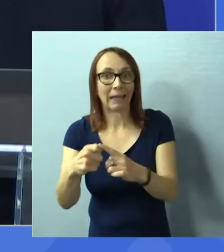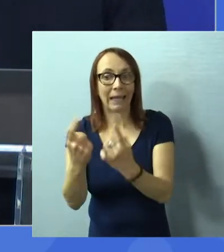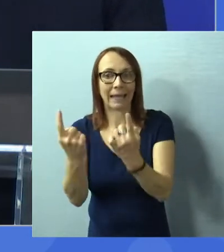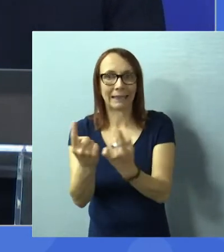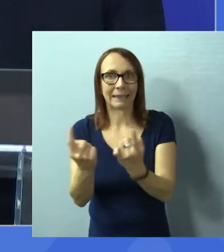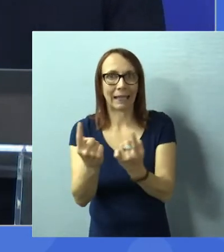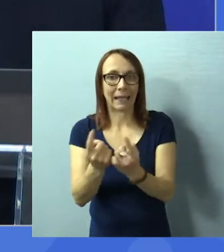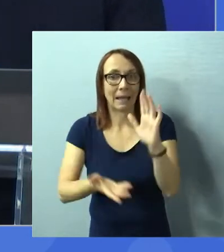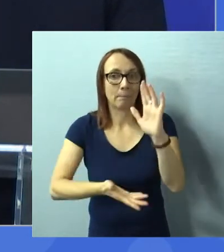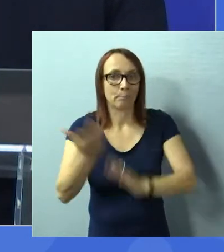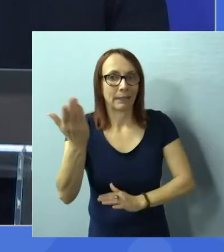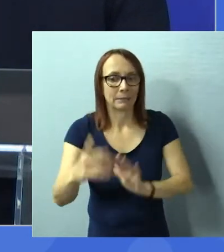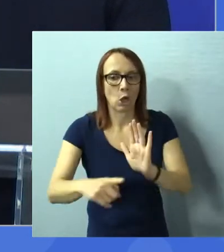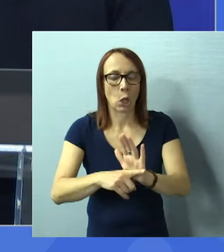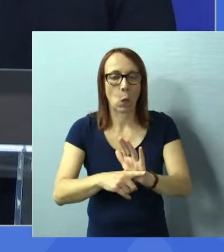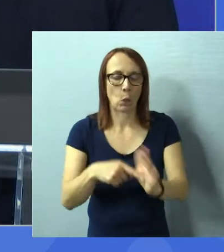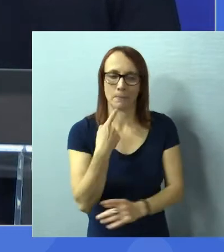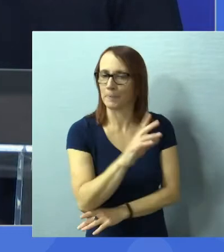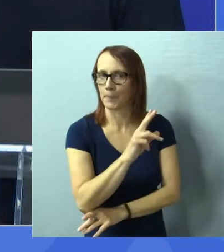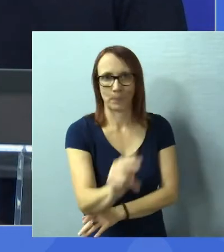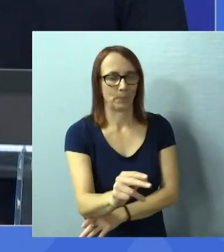rule to prevent that from happening an act of the Scottish Parliament that